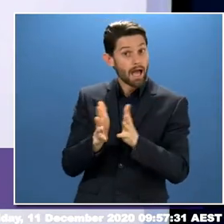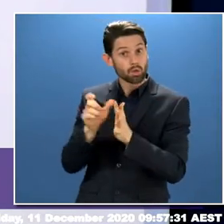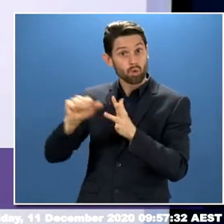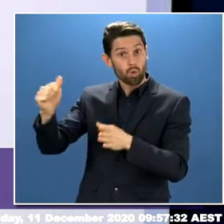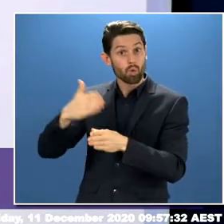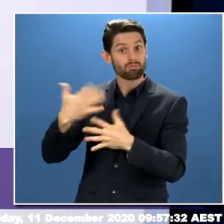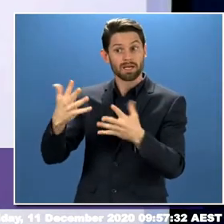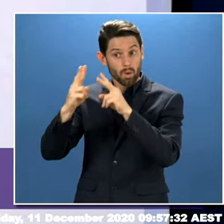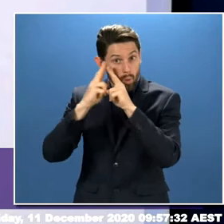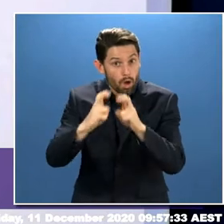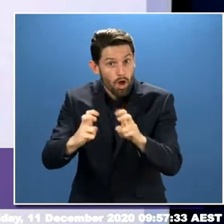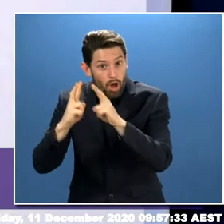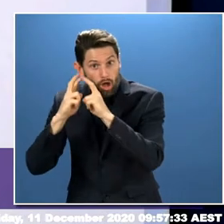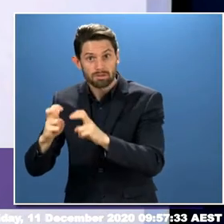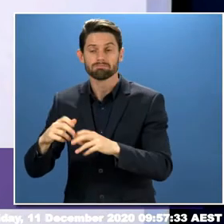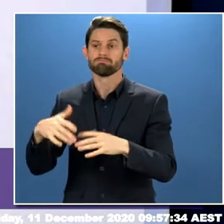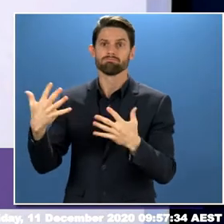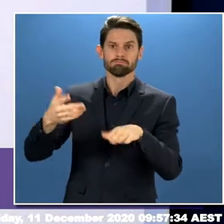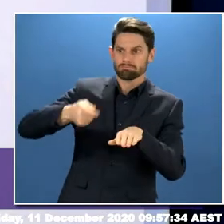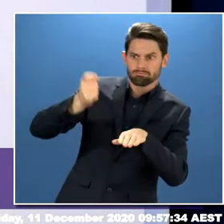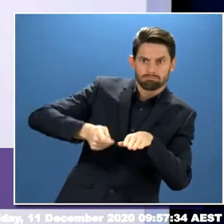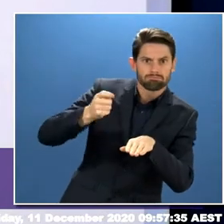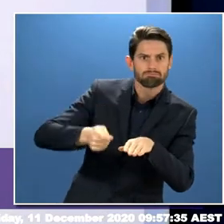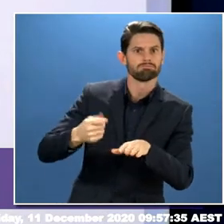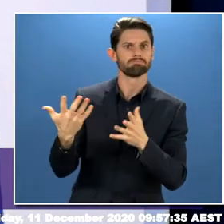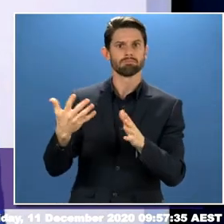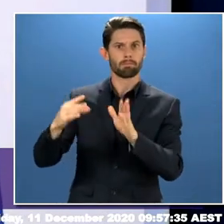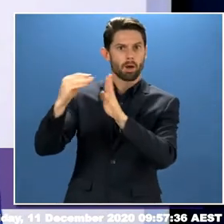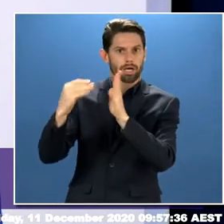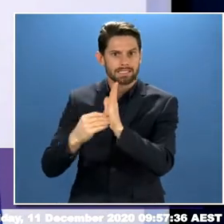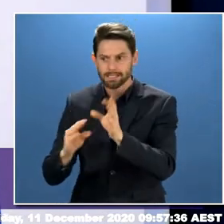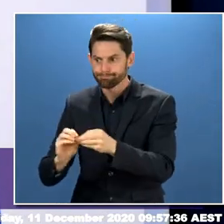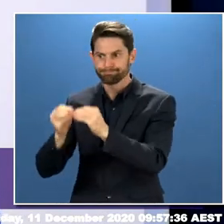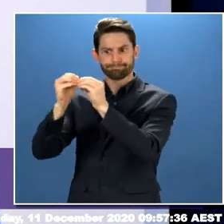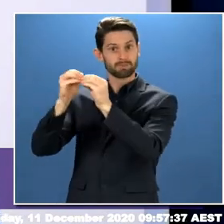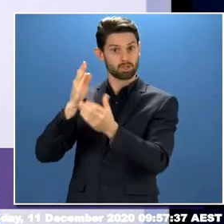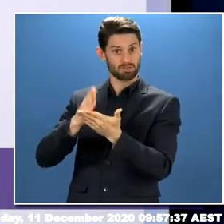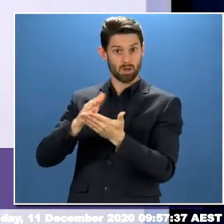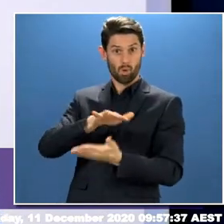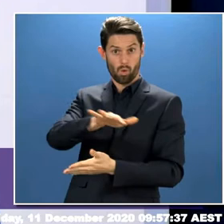undertaking research, doing policy. I think all of the Commissioners give lots of speeches.